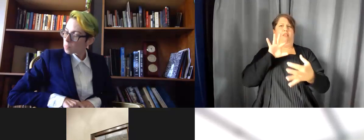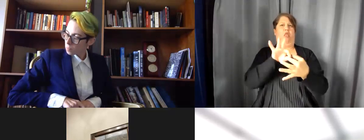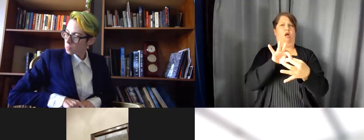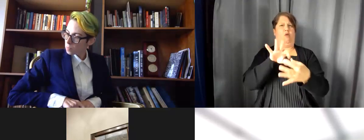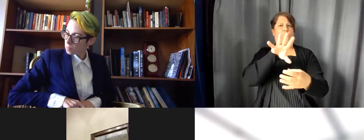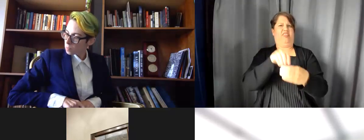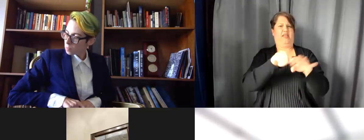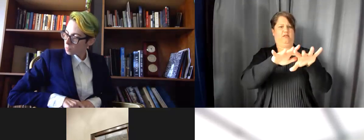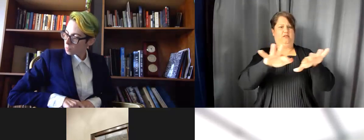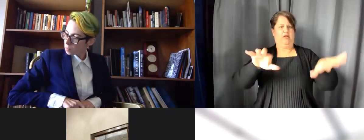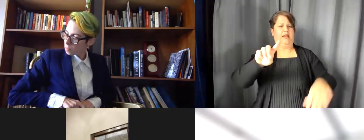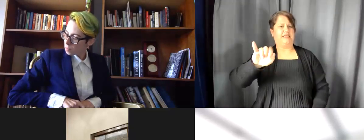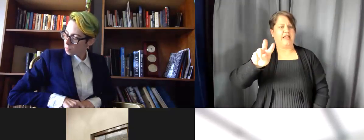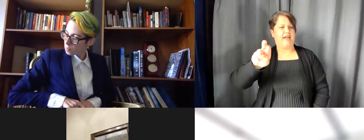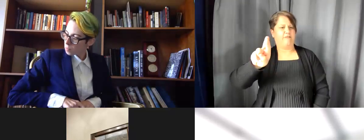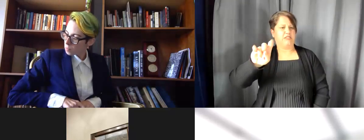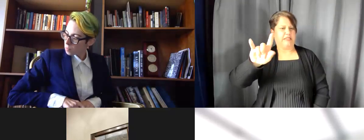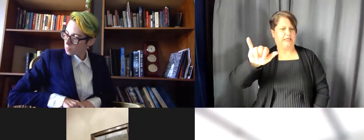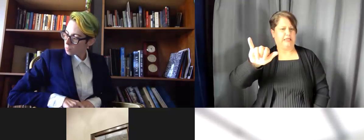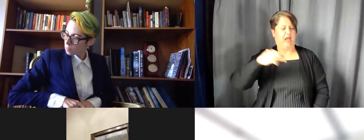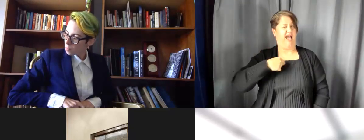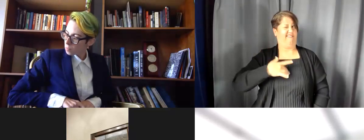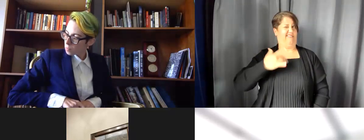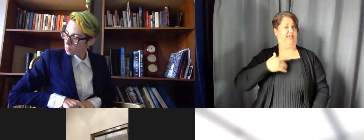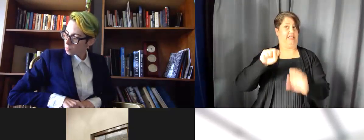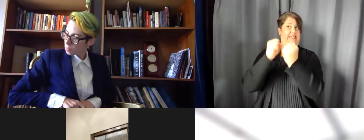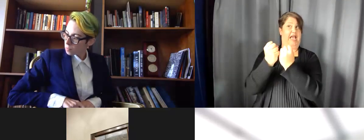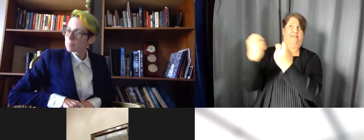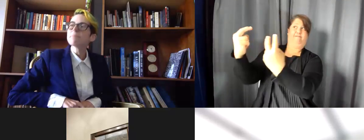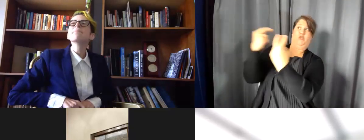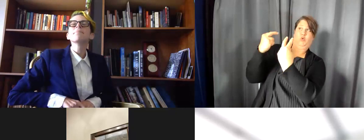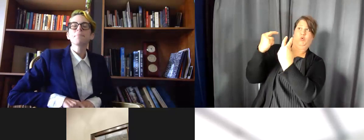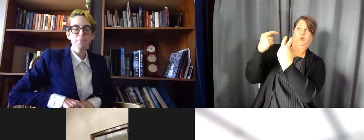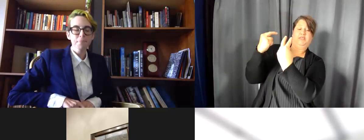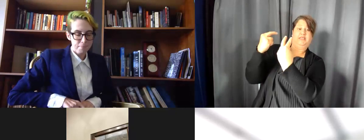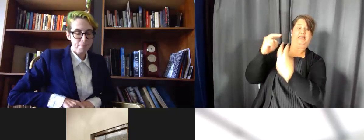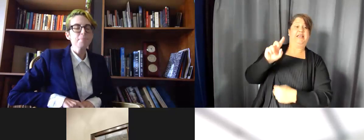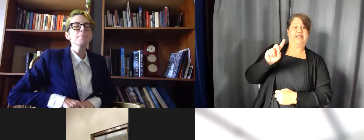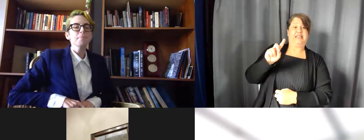Michael Libby: I feel most of our society views disability as a step. Child of diversity.